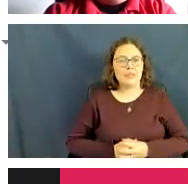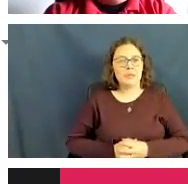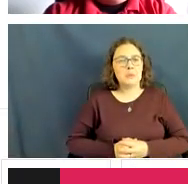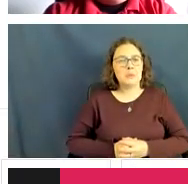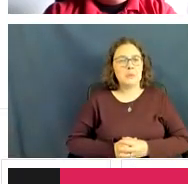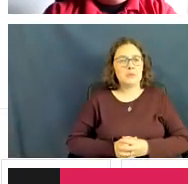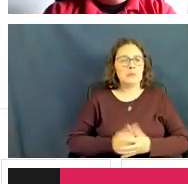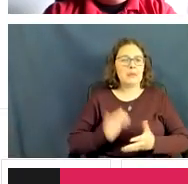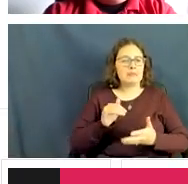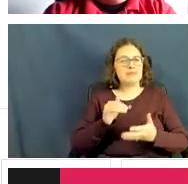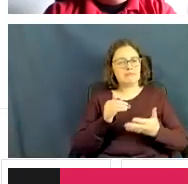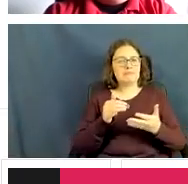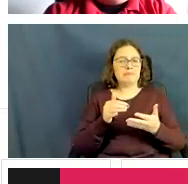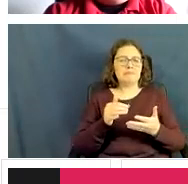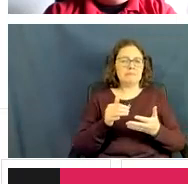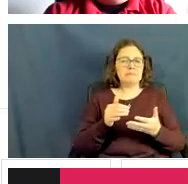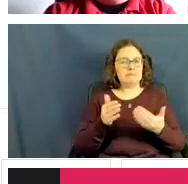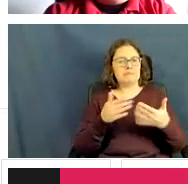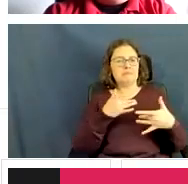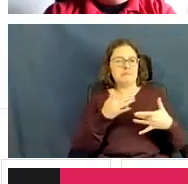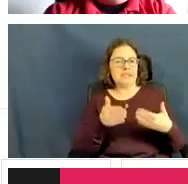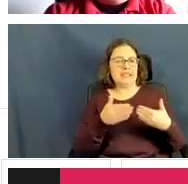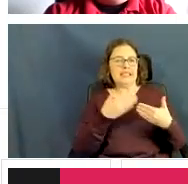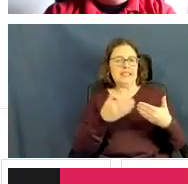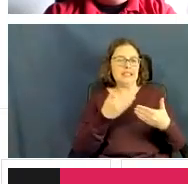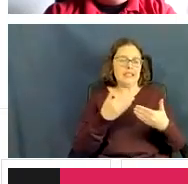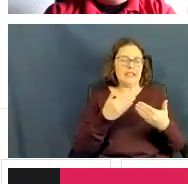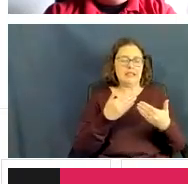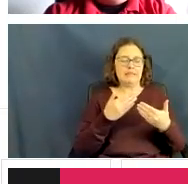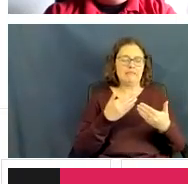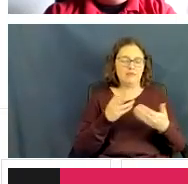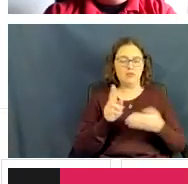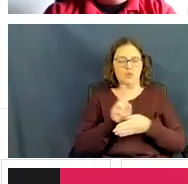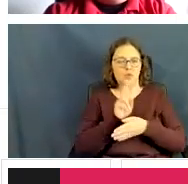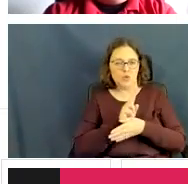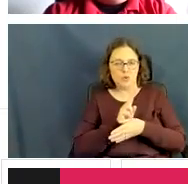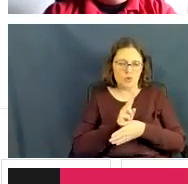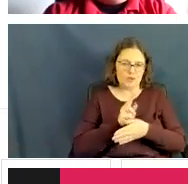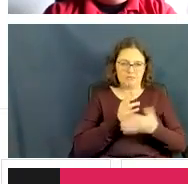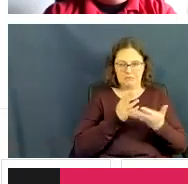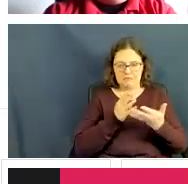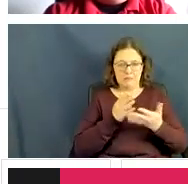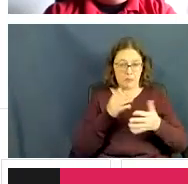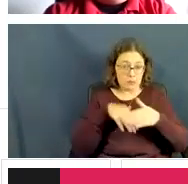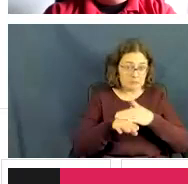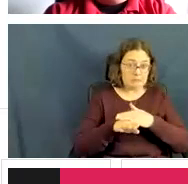Are you able, I think from Padlet you can download that. Are you able to download and open it in PowerPoint version?